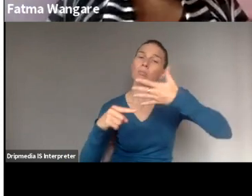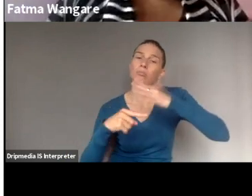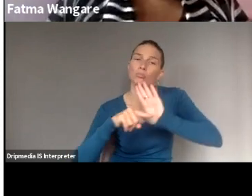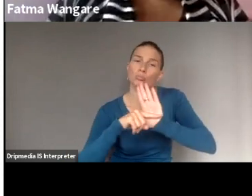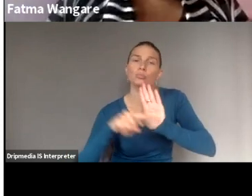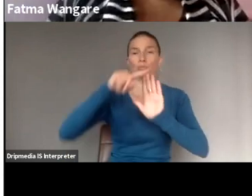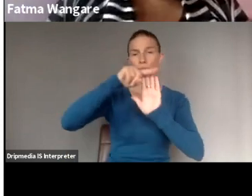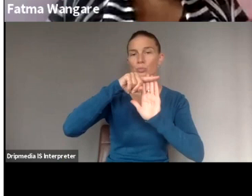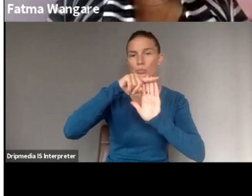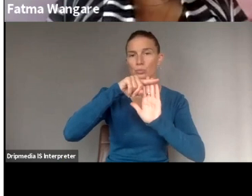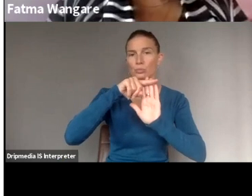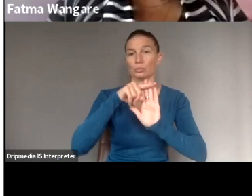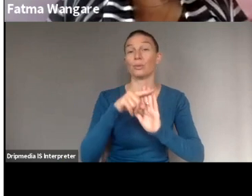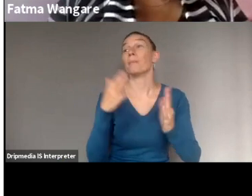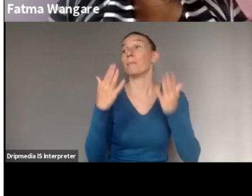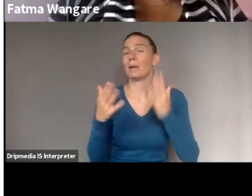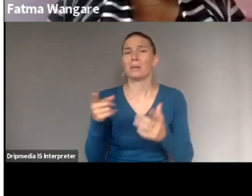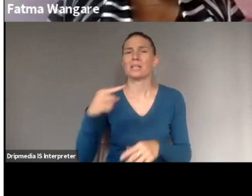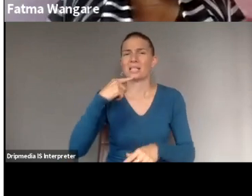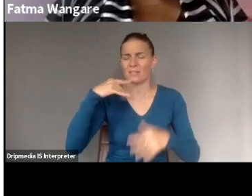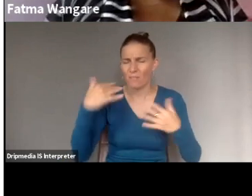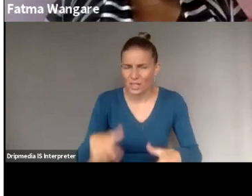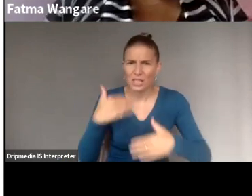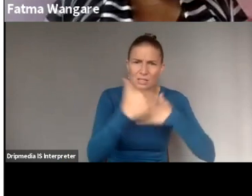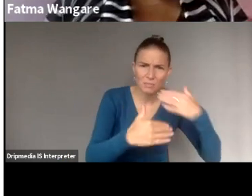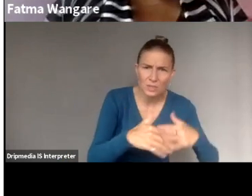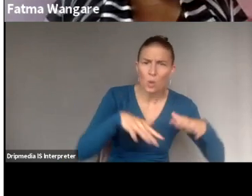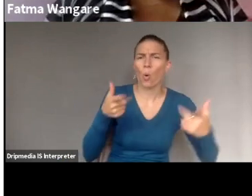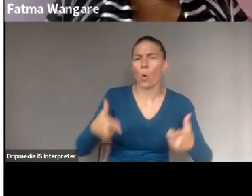vulnerabilities, including, seizures, or old age,